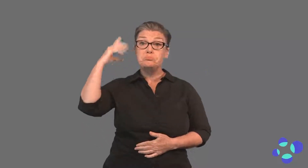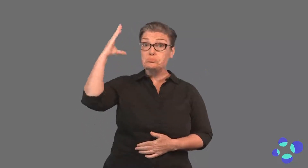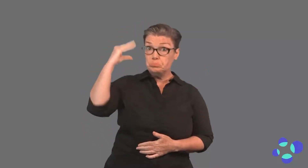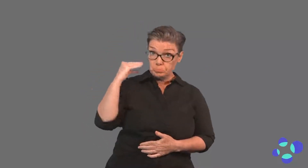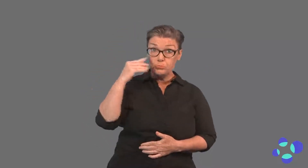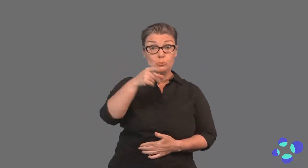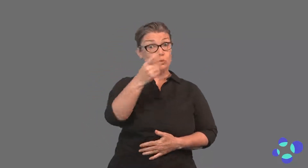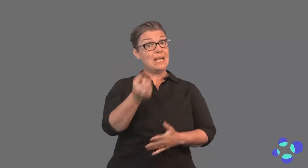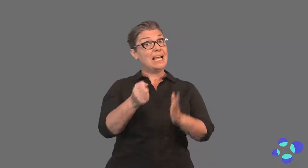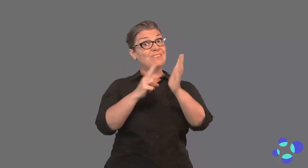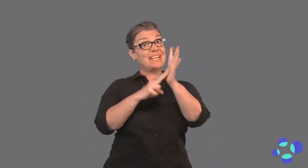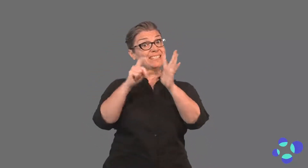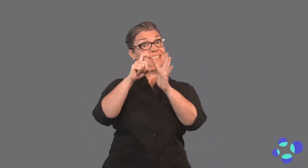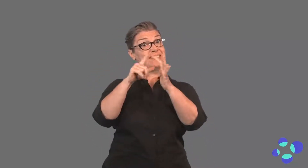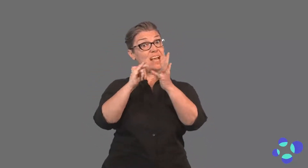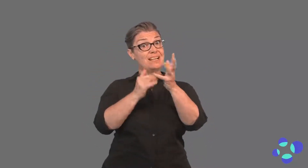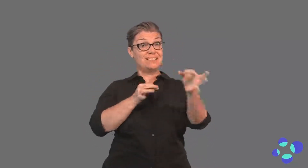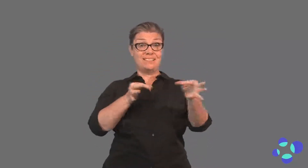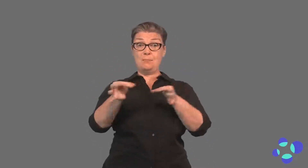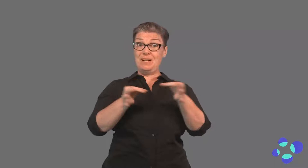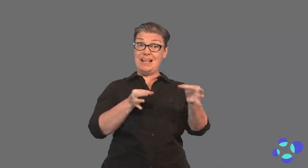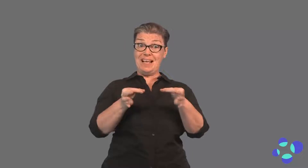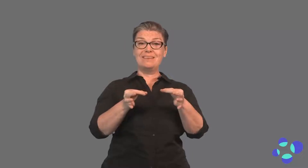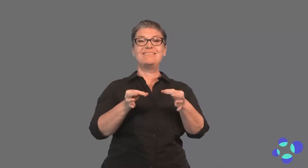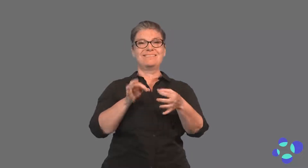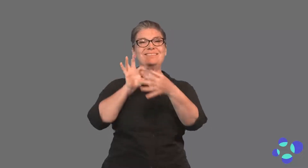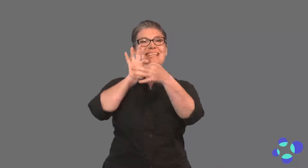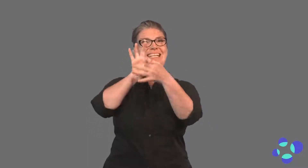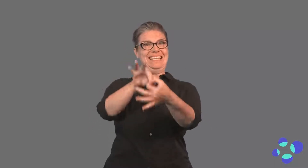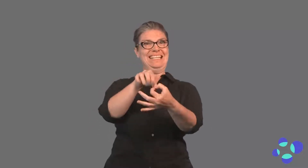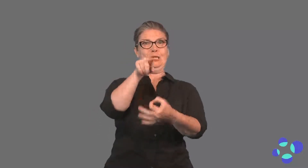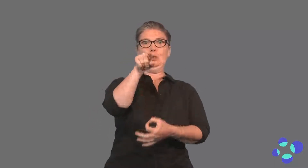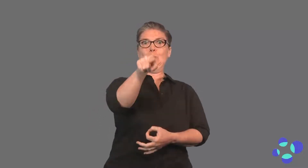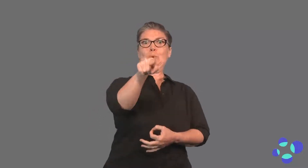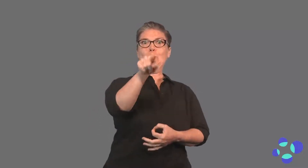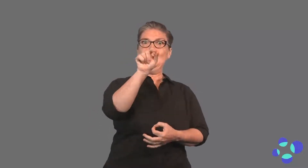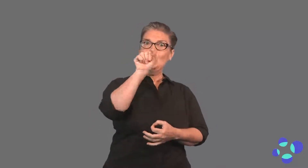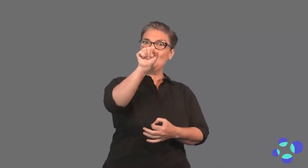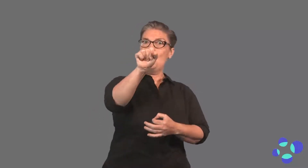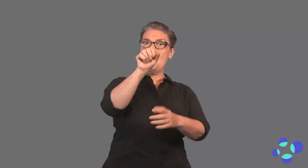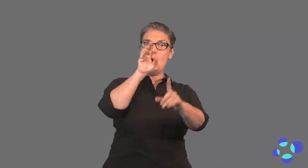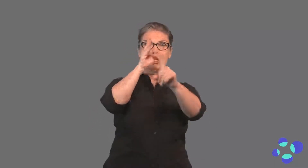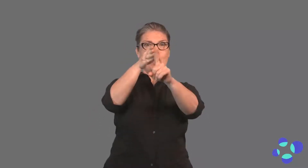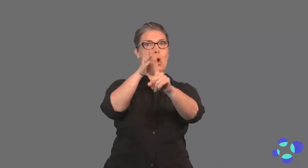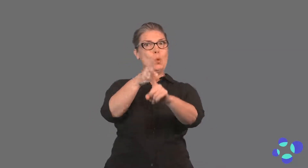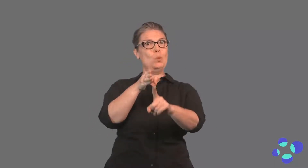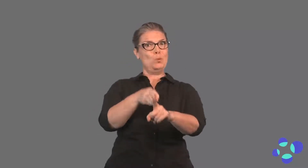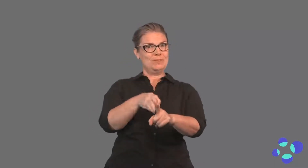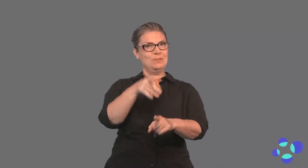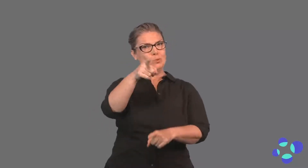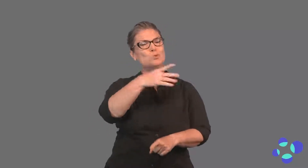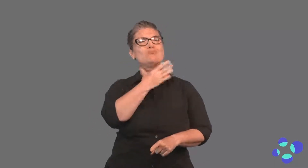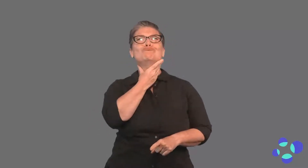If you are Deaf or hard of hearing, and you have an NDIS plan, it's specifically linked to you and your goals,